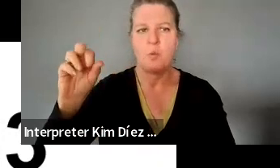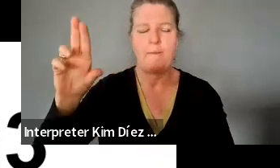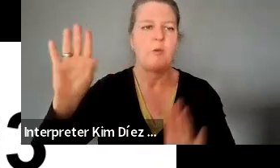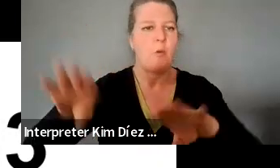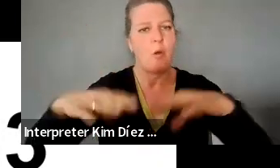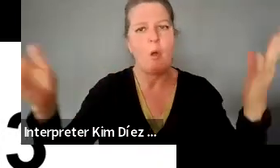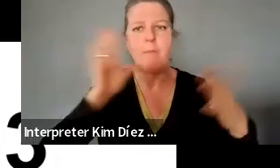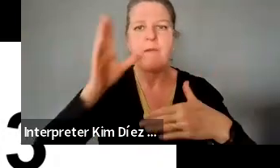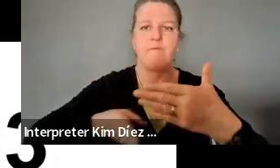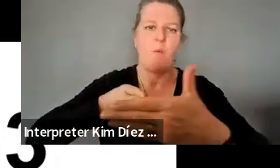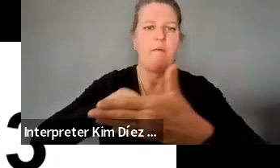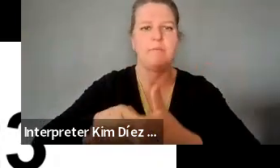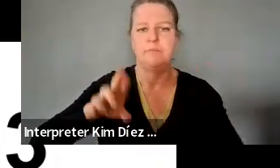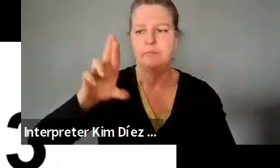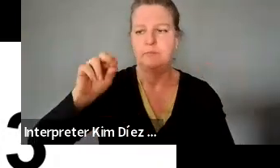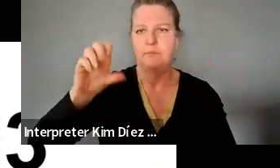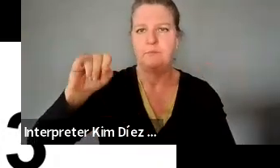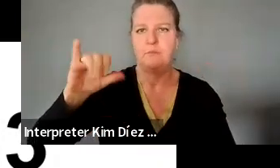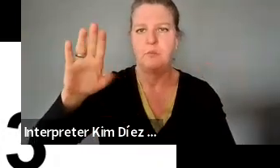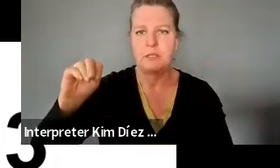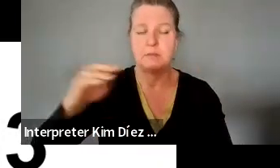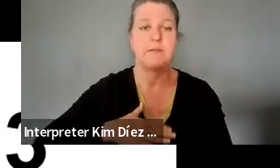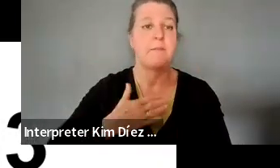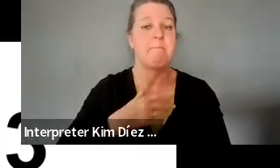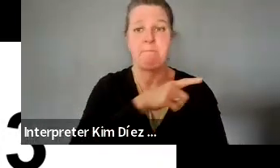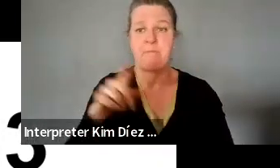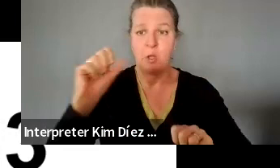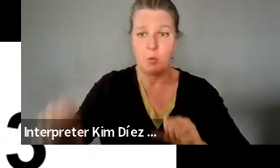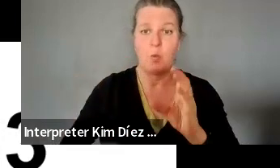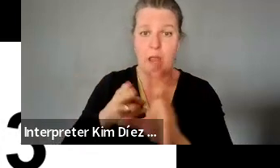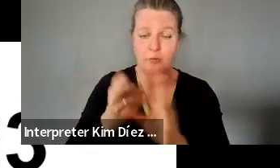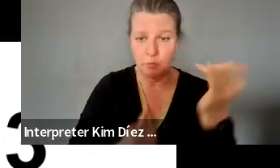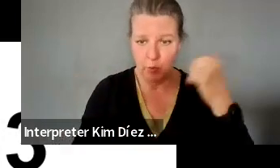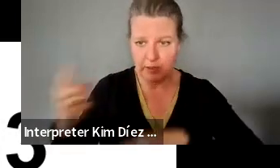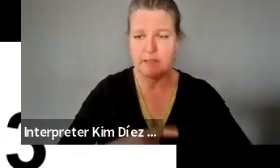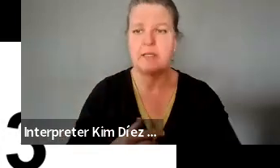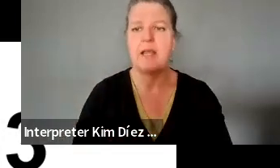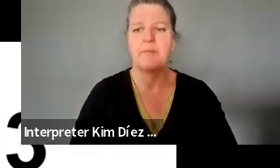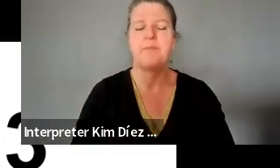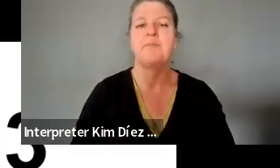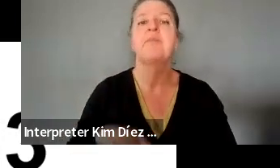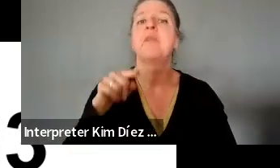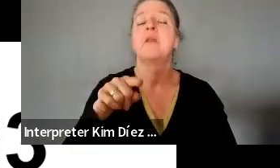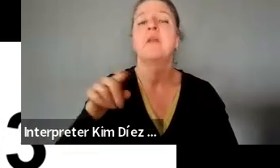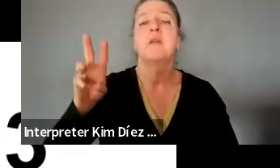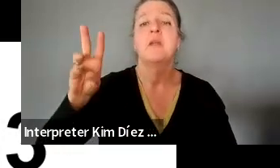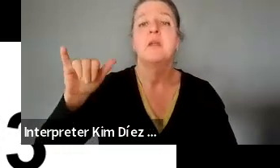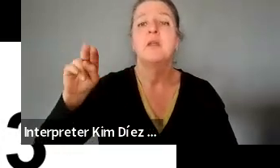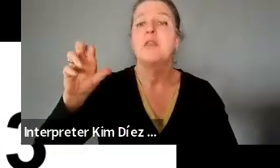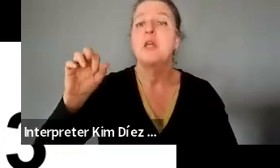We're so glad you could all join us today. And this webinar is primarily focused on